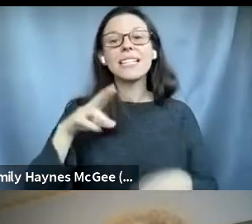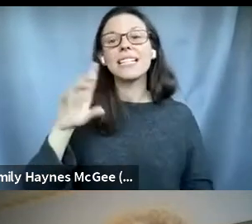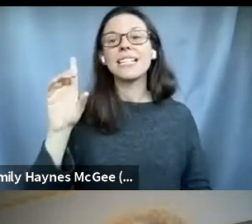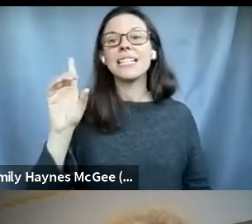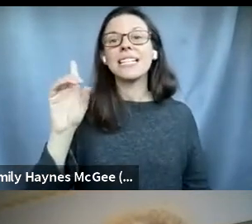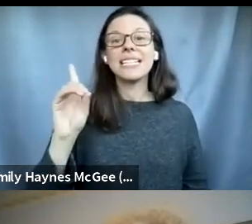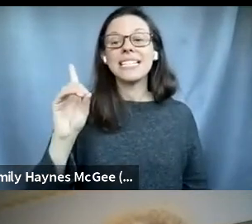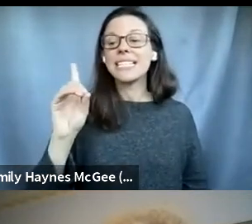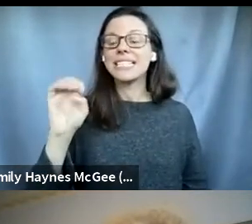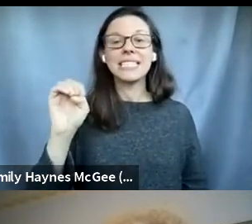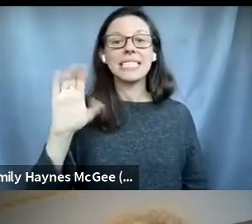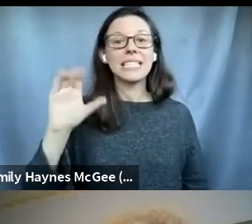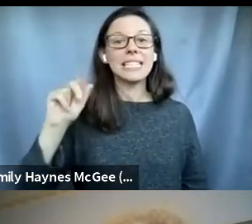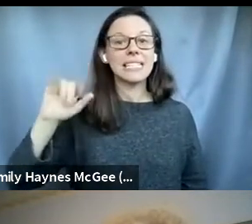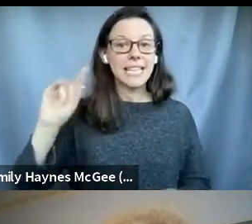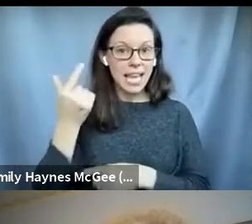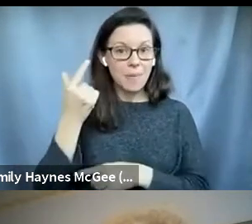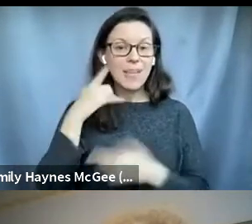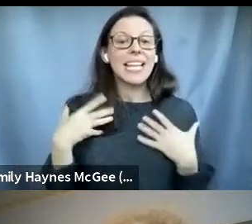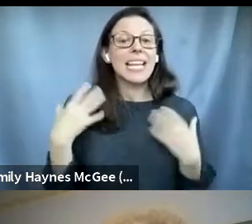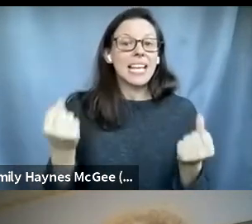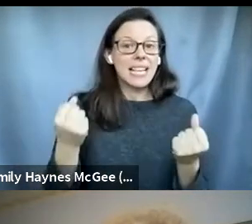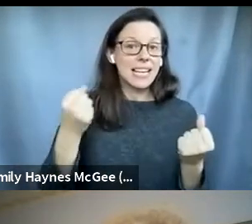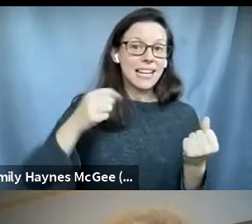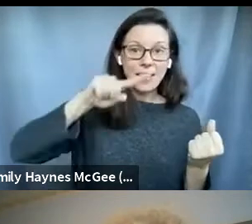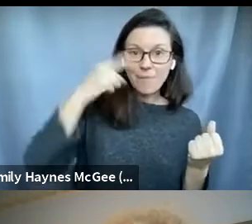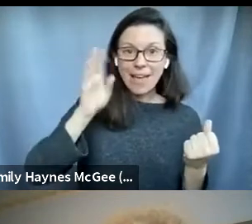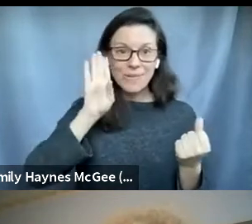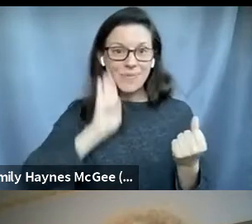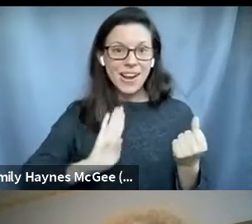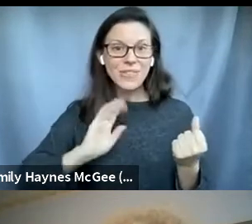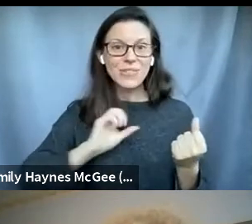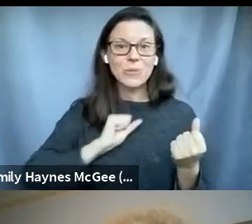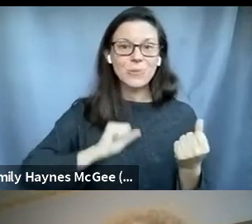Black and brown superwoman myth. Some folks in this room may have heard of it, some folks may have not, but if you did